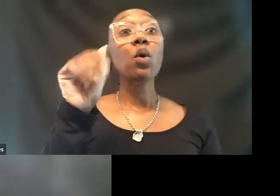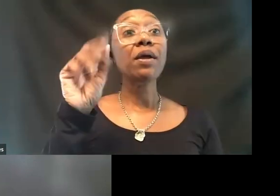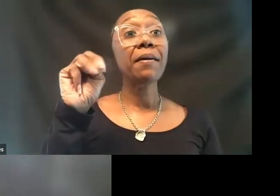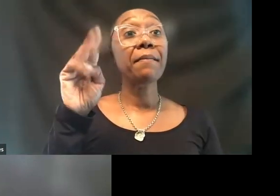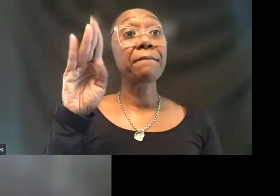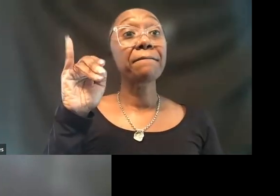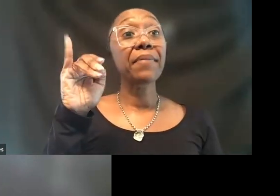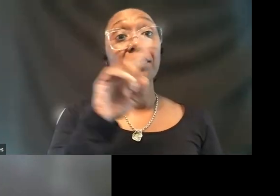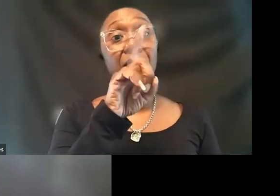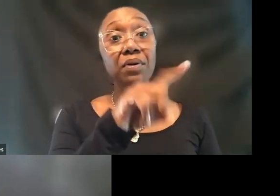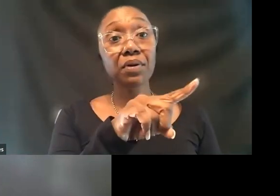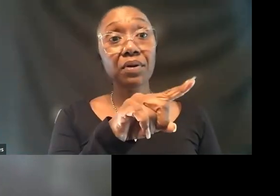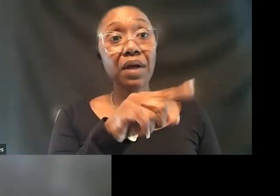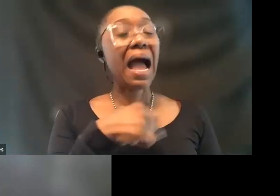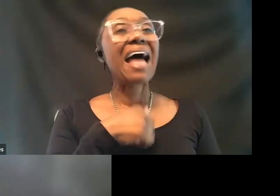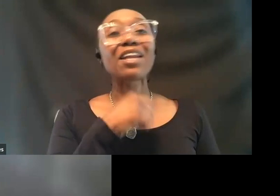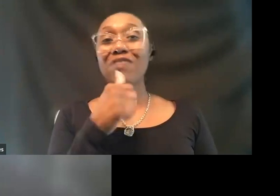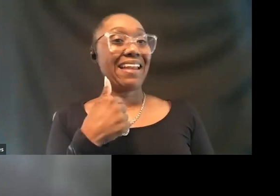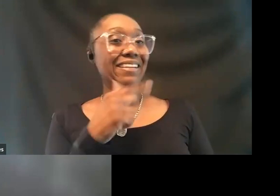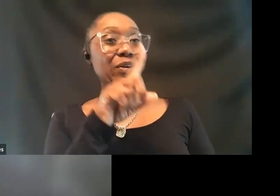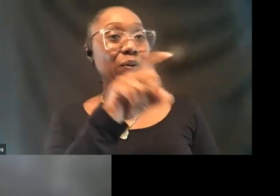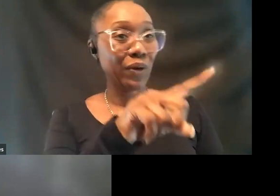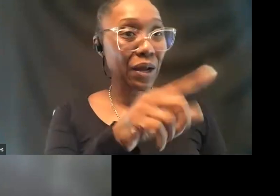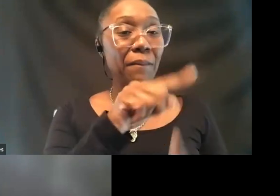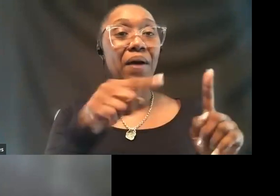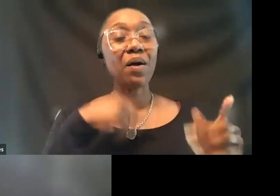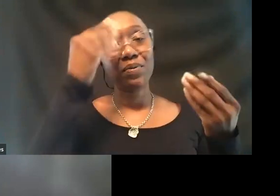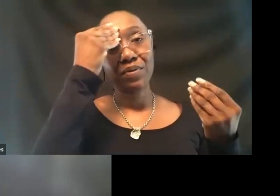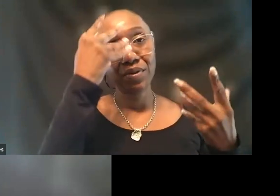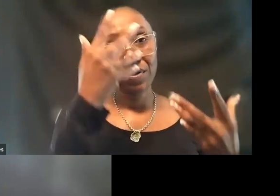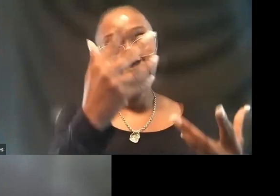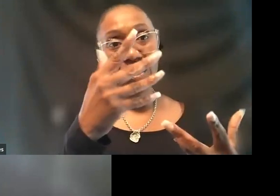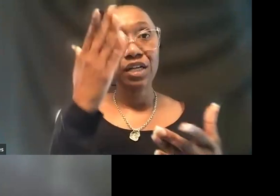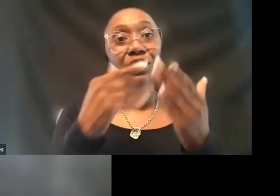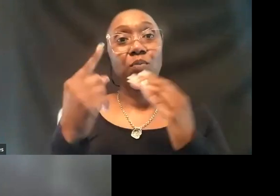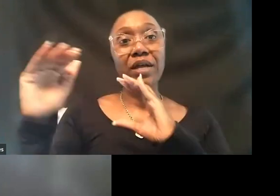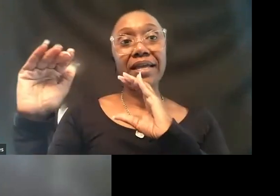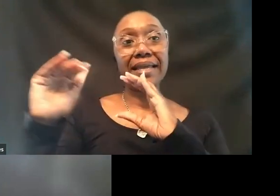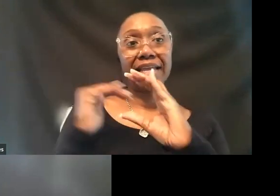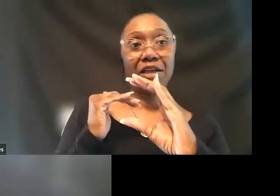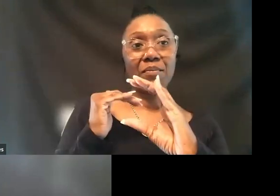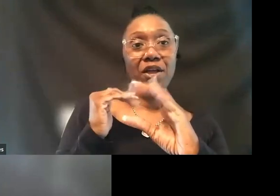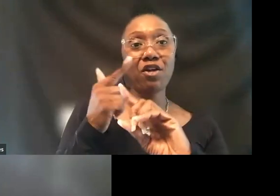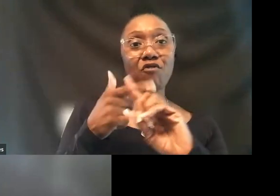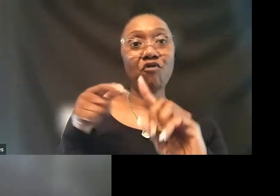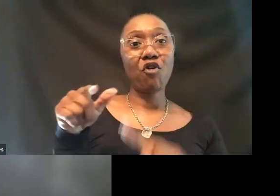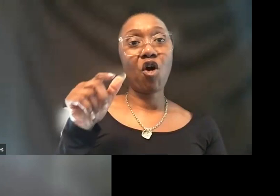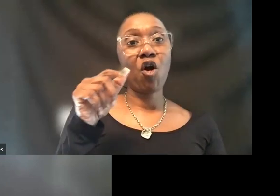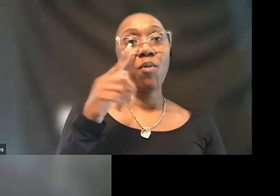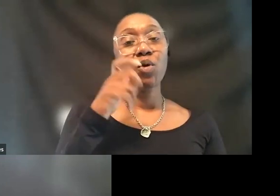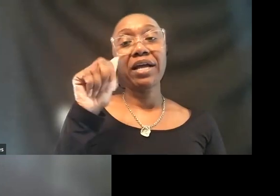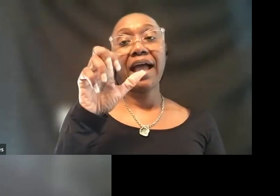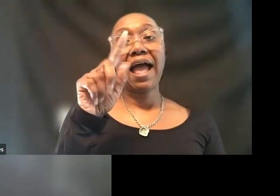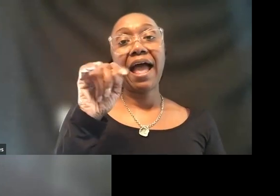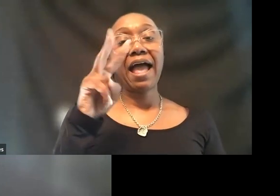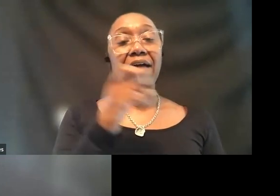I don't have a question, but I just wanted to let you know I received an email from one of our active members with our office and as she said, Dr.